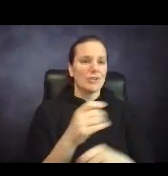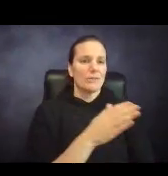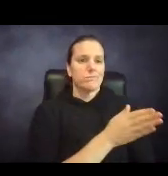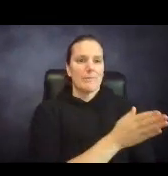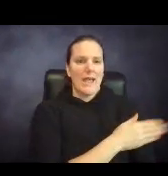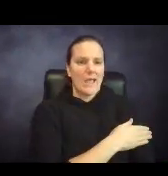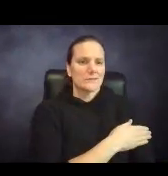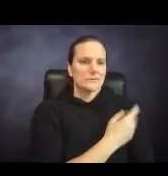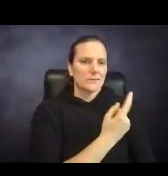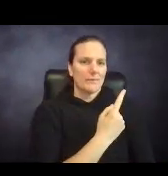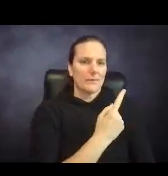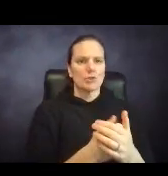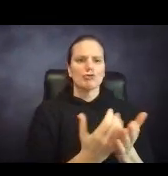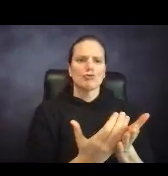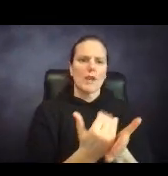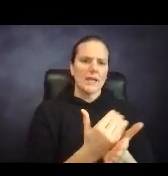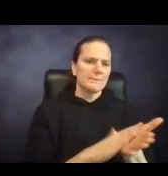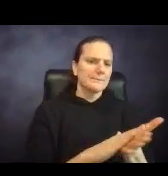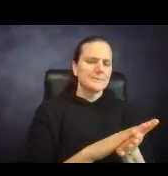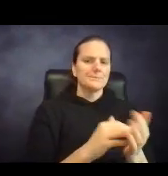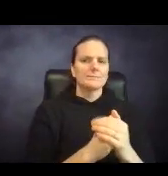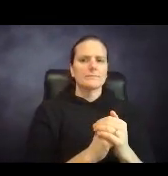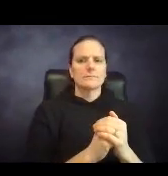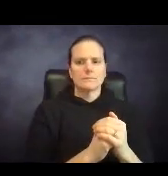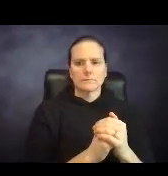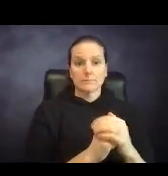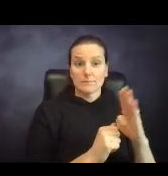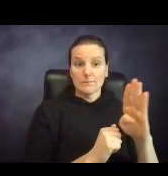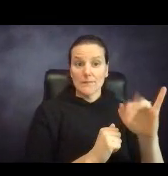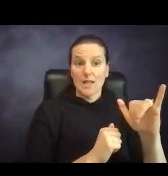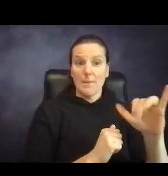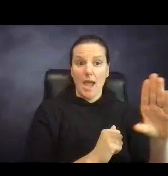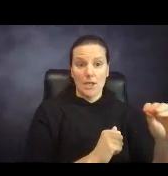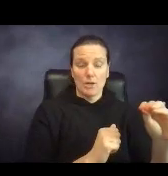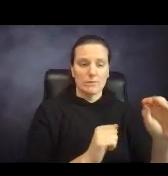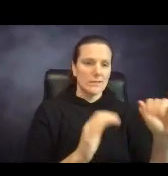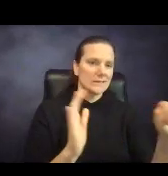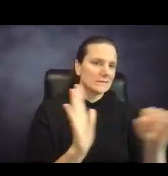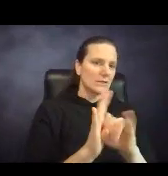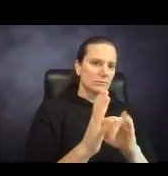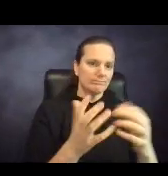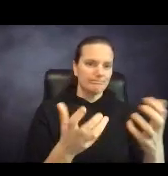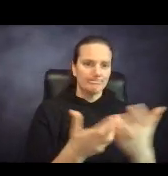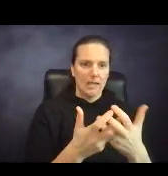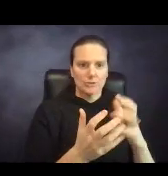So you can totally get a body identical compounded cream that's customized just for you and that that works well for a lot of people